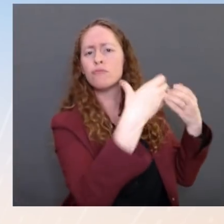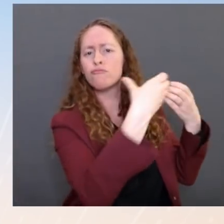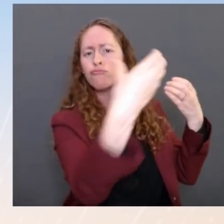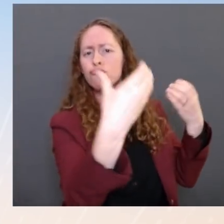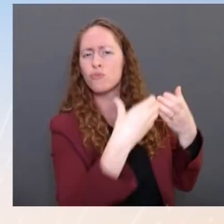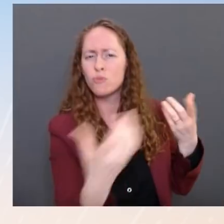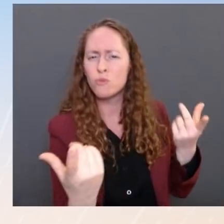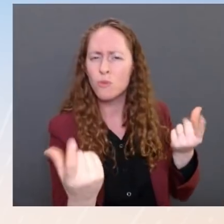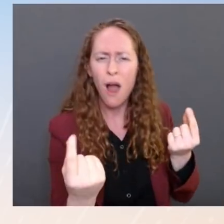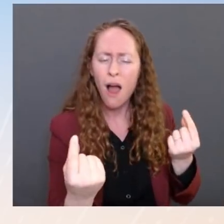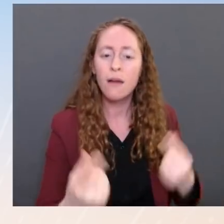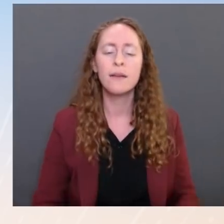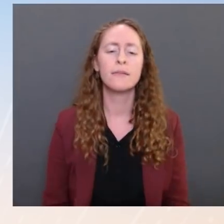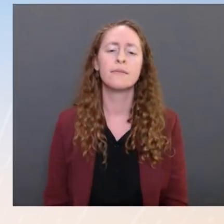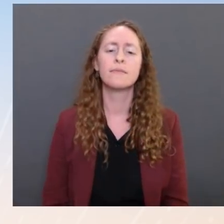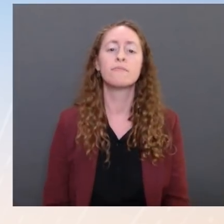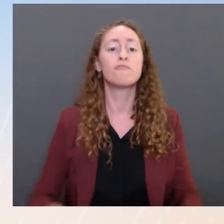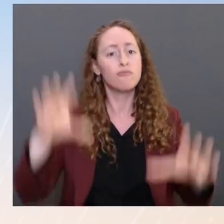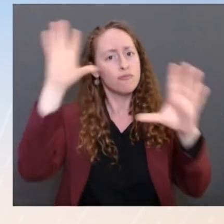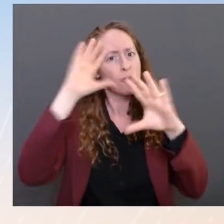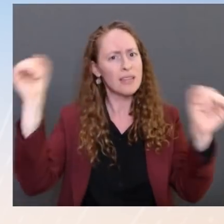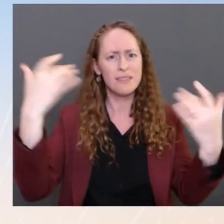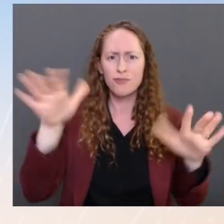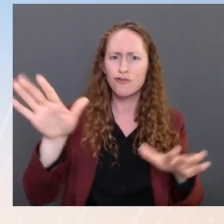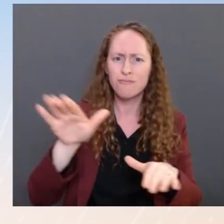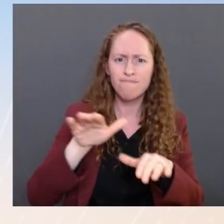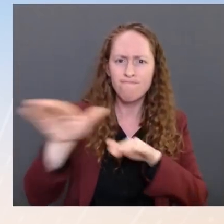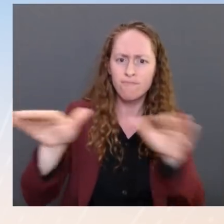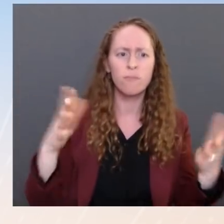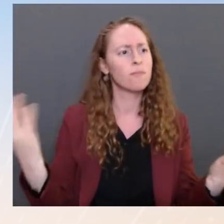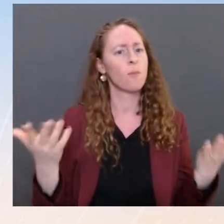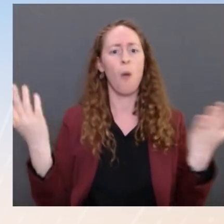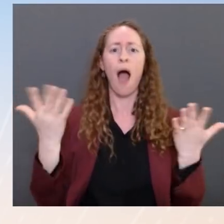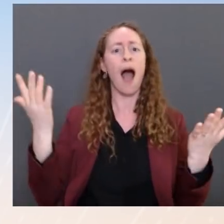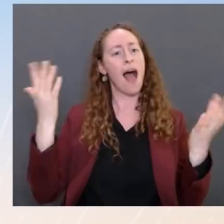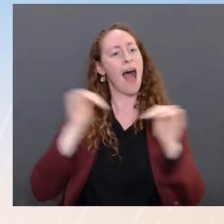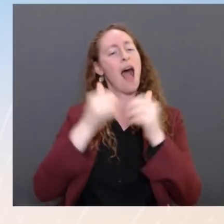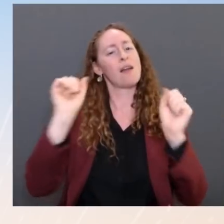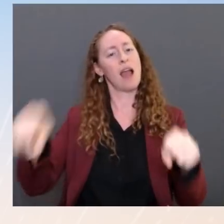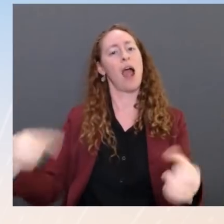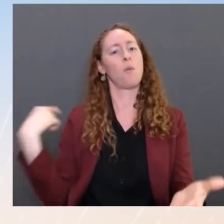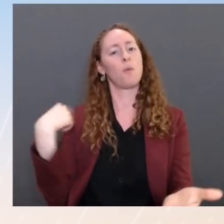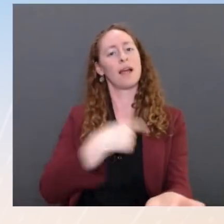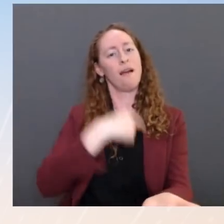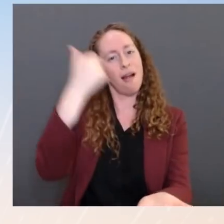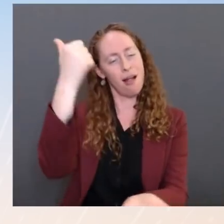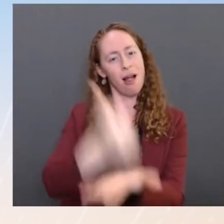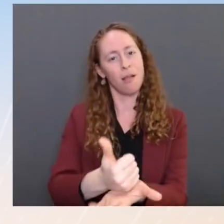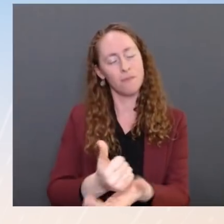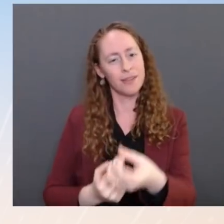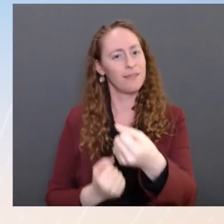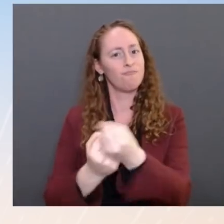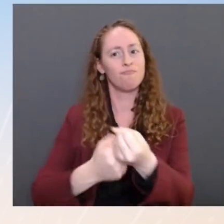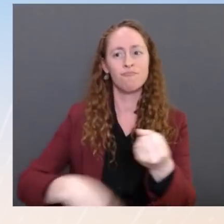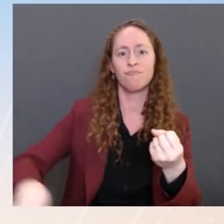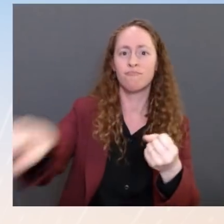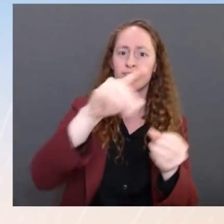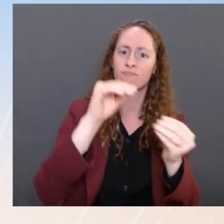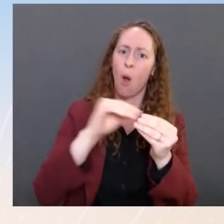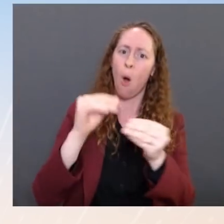and get more product to those communities. He also announced additional steps to get infant formula onto store shelves as quickly as possible